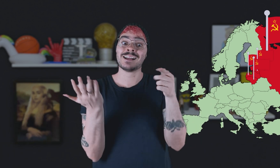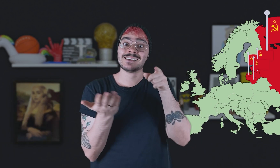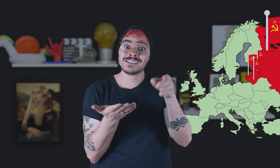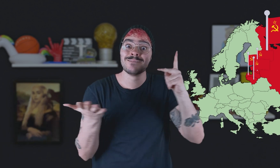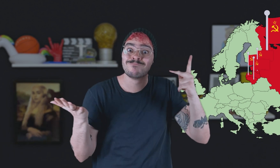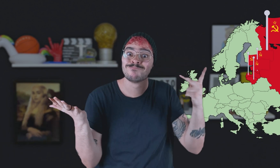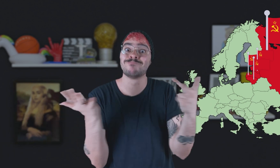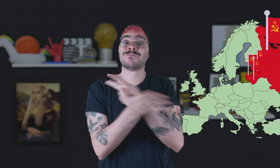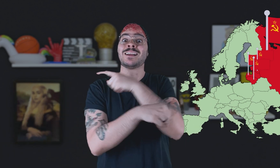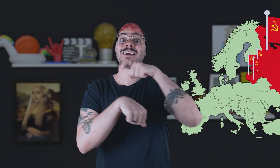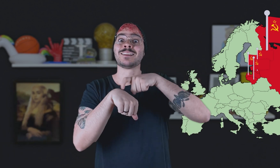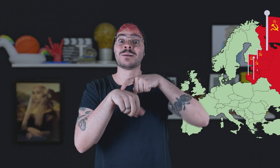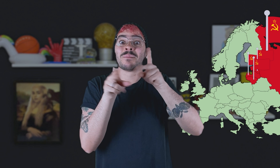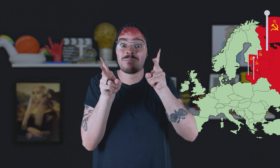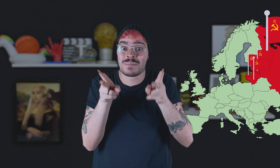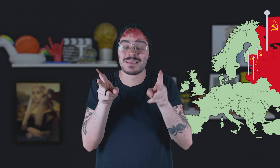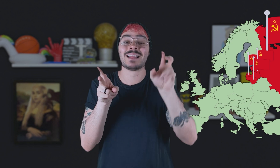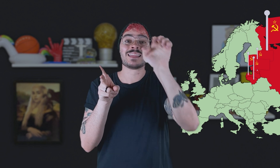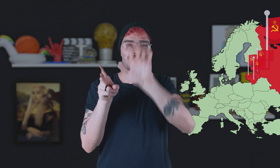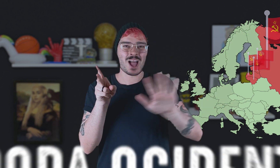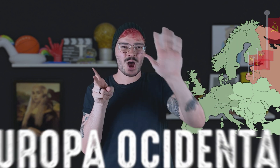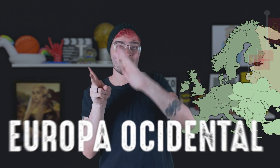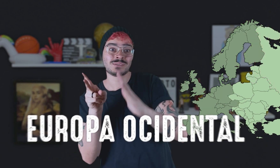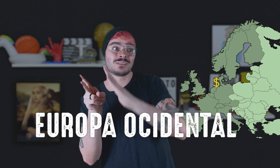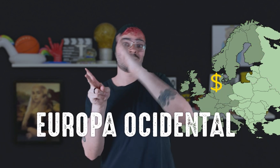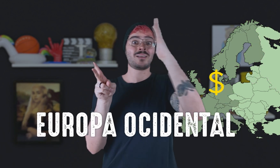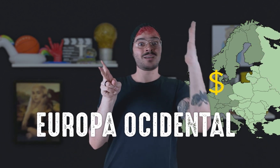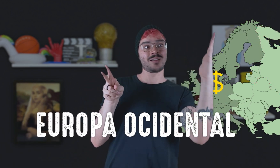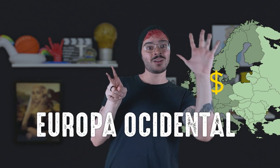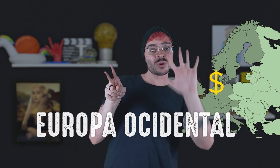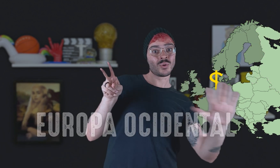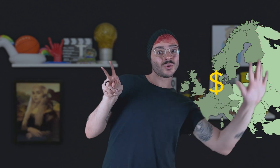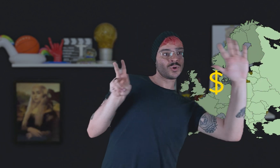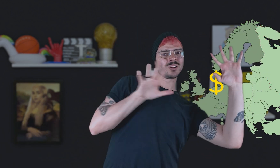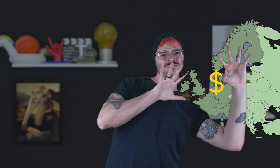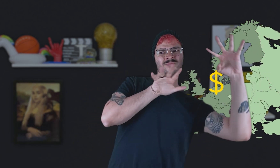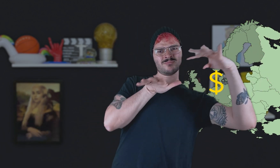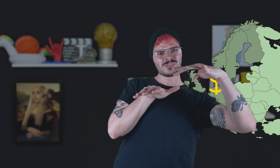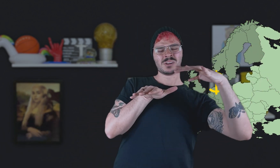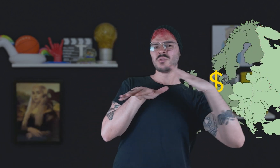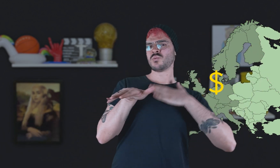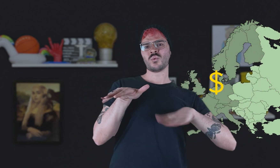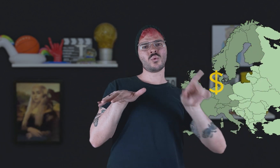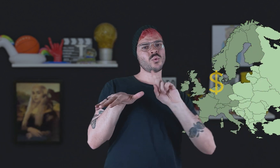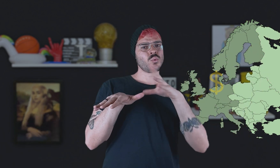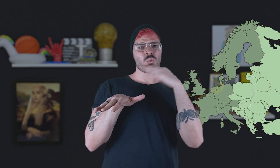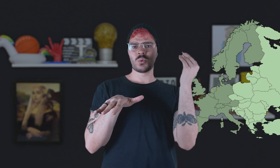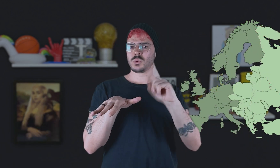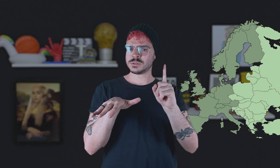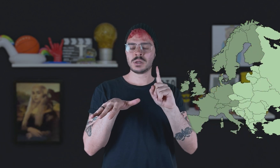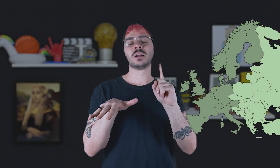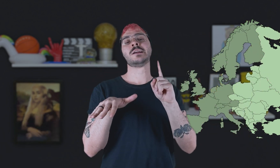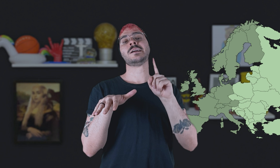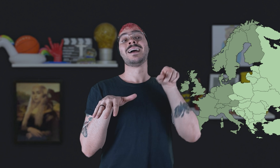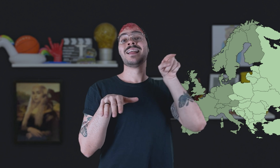This did not sit well with Western Europe,